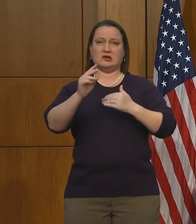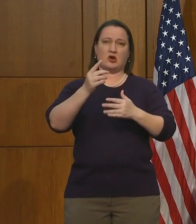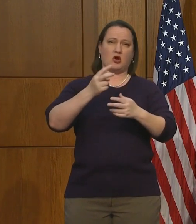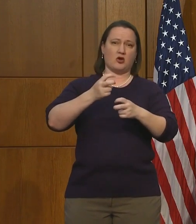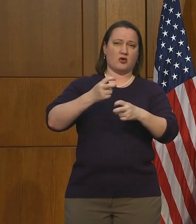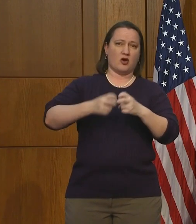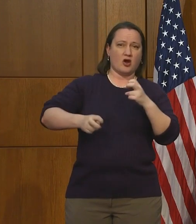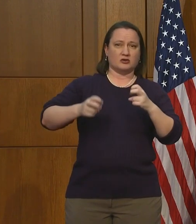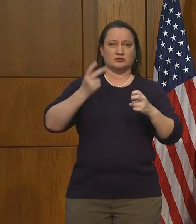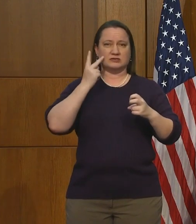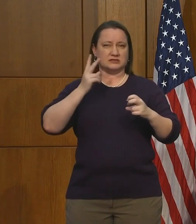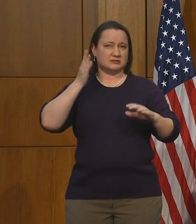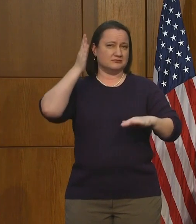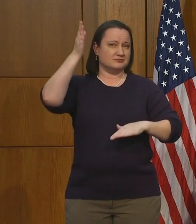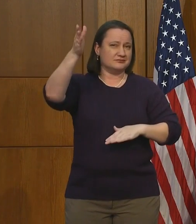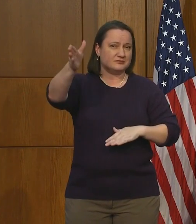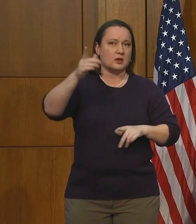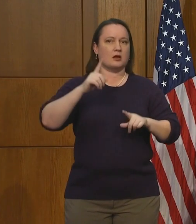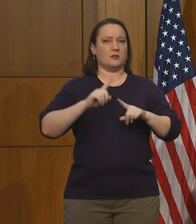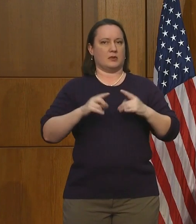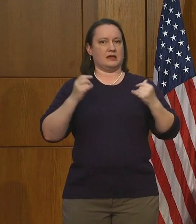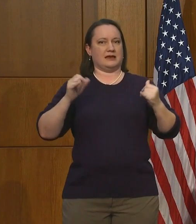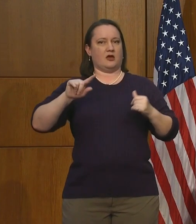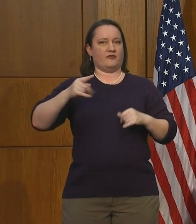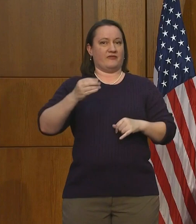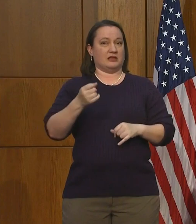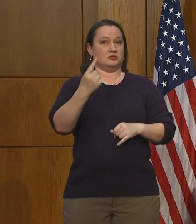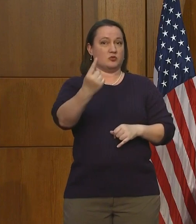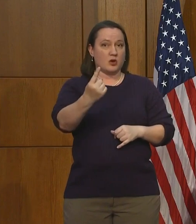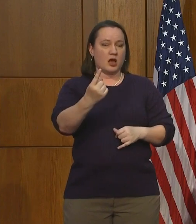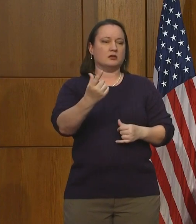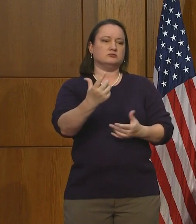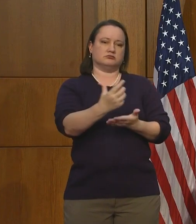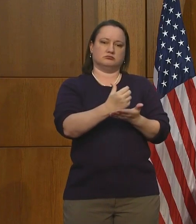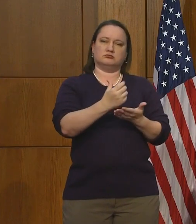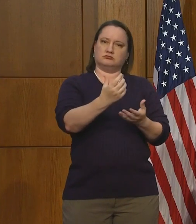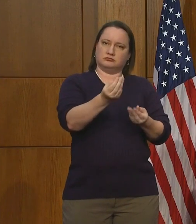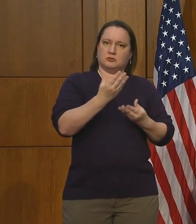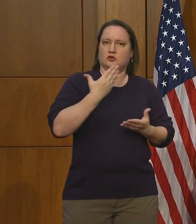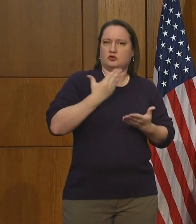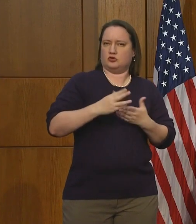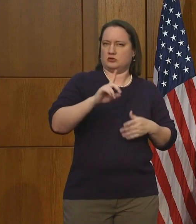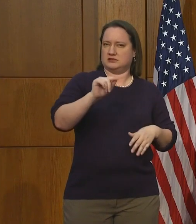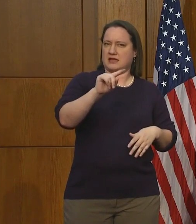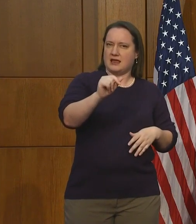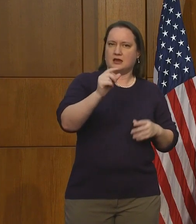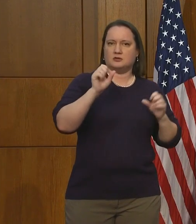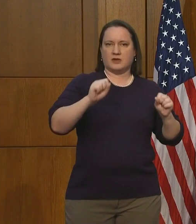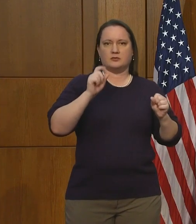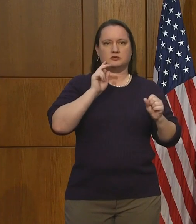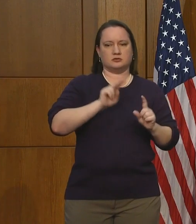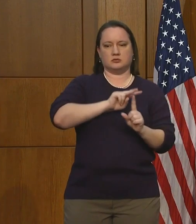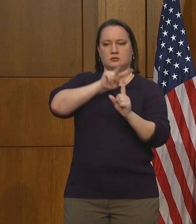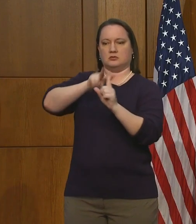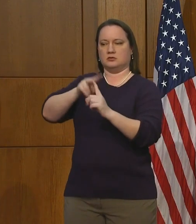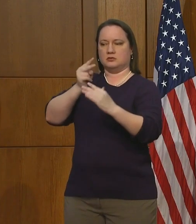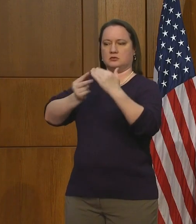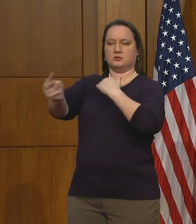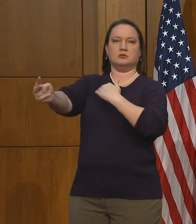MAKE A LOT OF NOT A LOT OF SENSE WILL HAVE SOME OF THAT